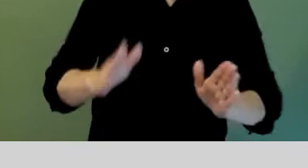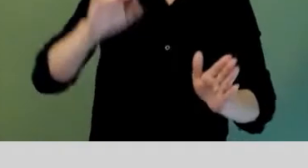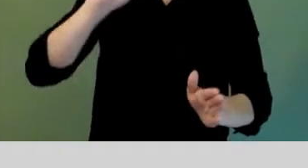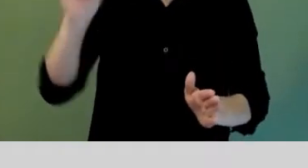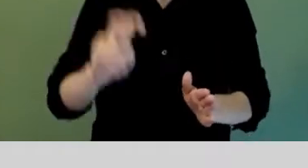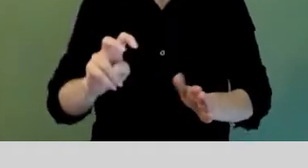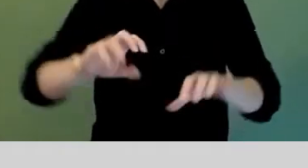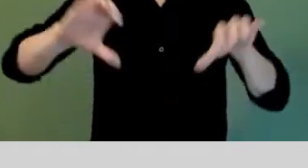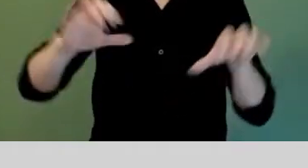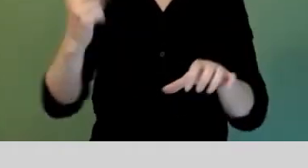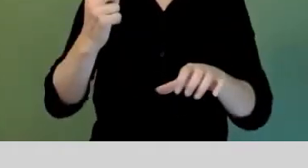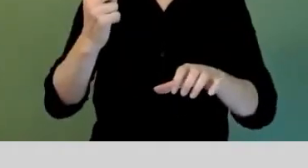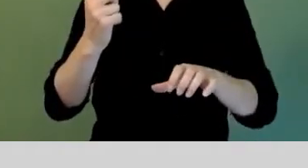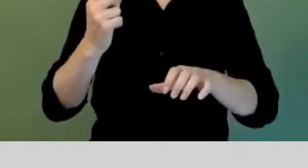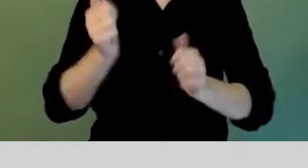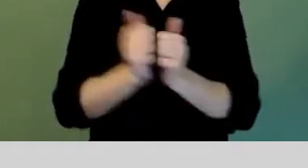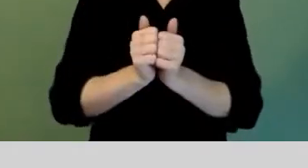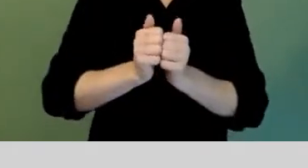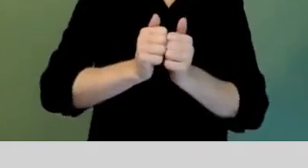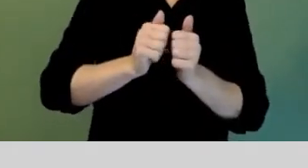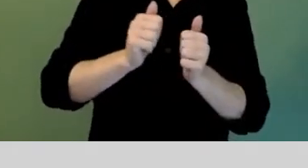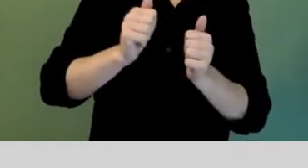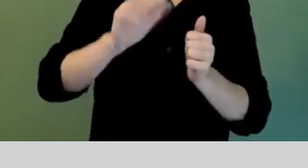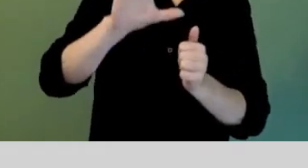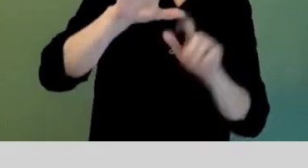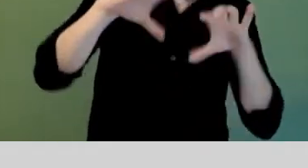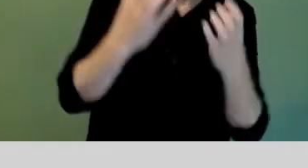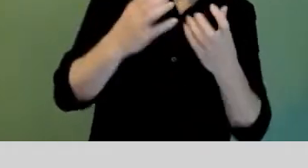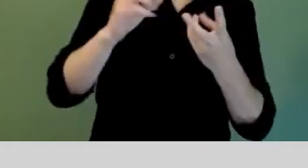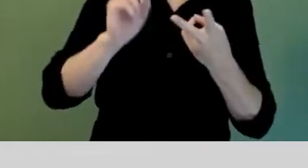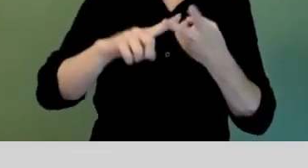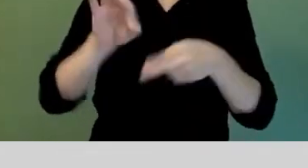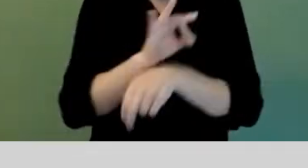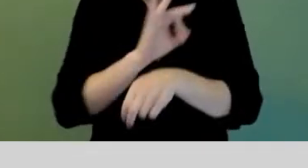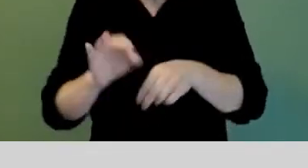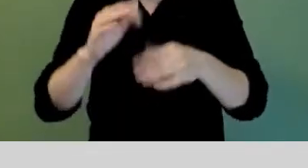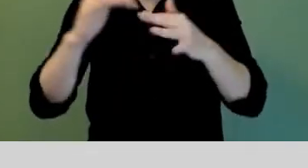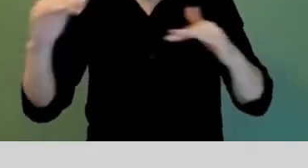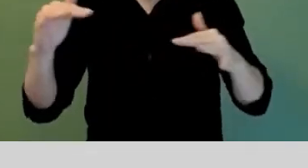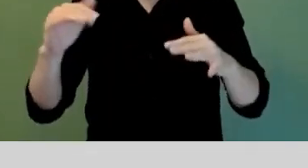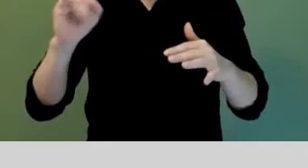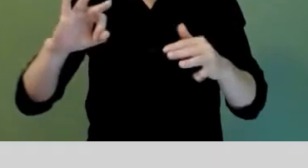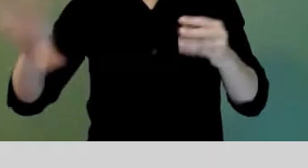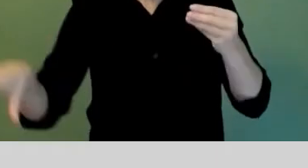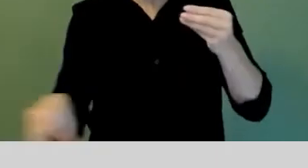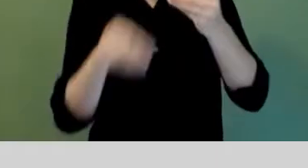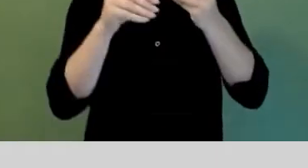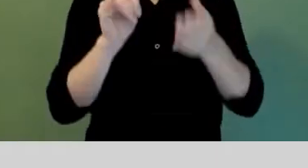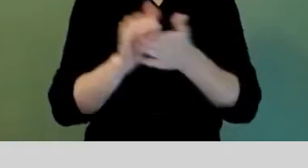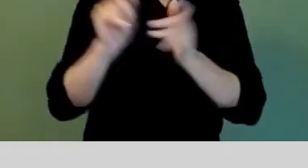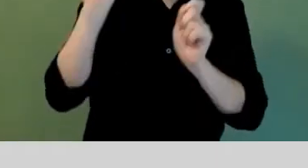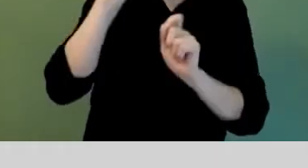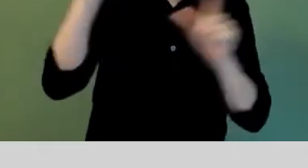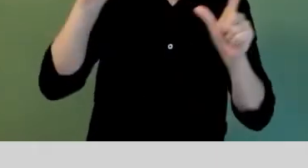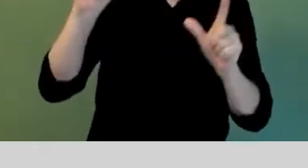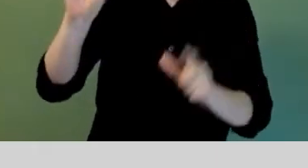or in later versions of Python classes. Now, adding this surprised decorator, it makes our function print a new thing